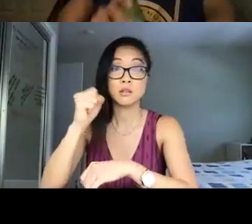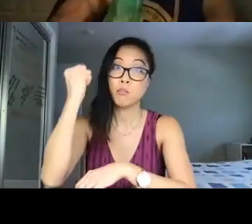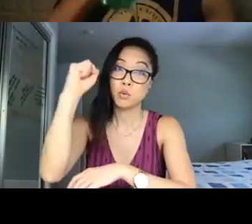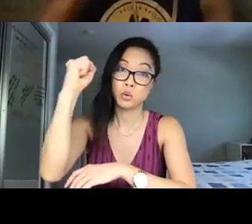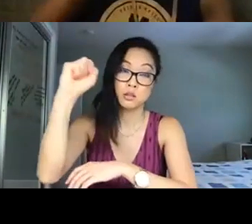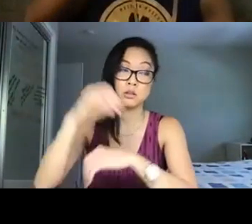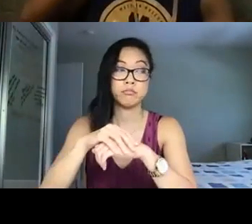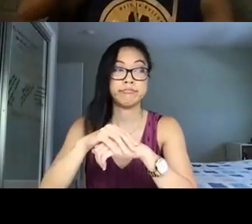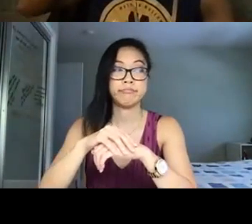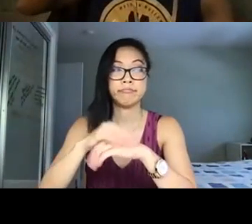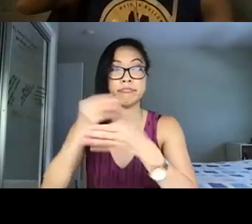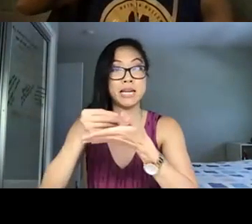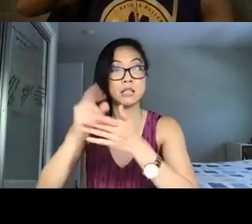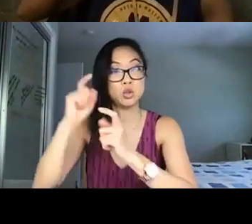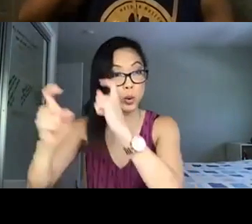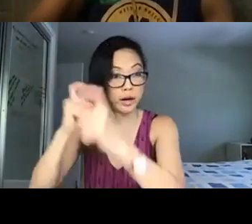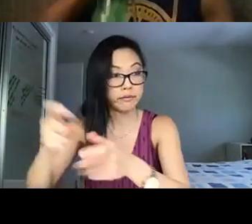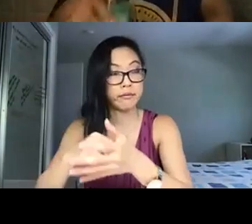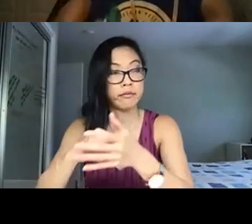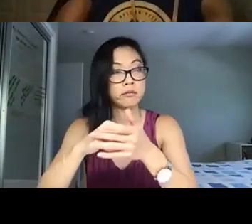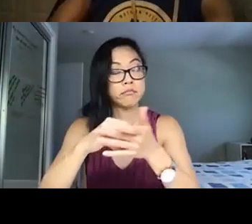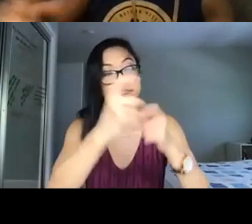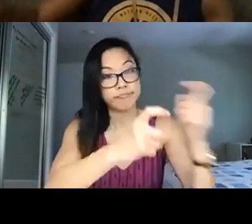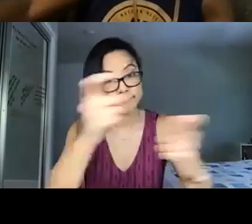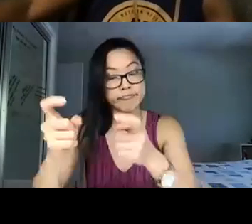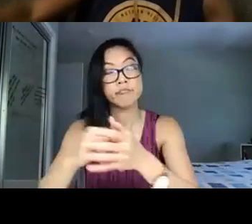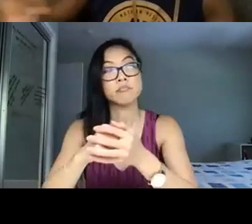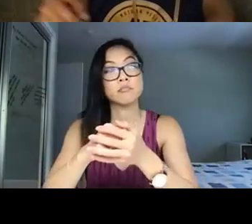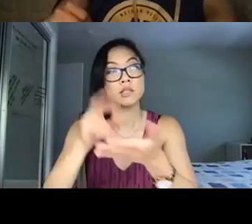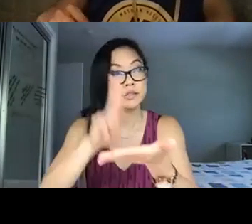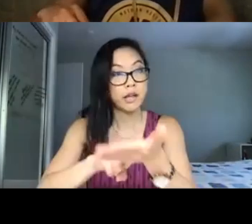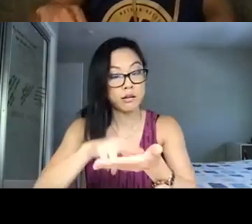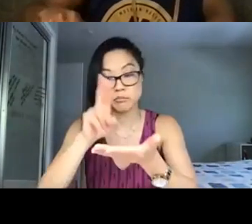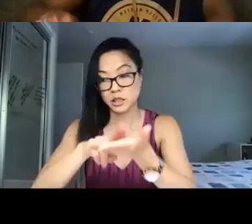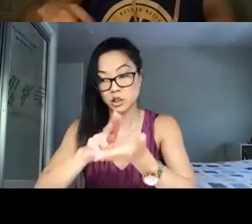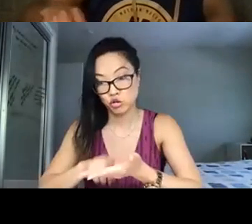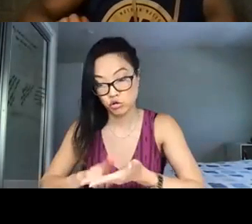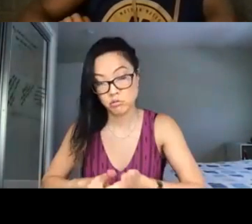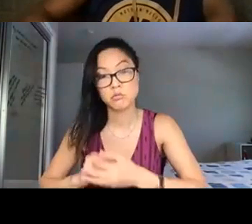petitions, yes, having conversations within our organizations, within our friends, with our families that's